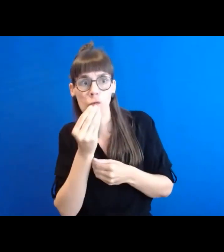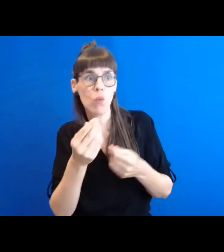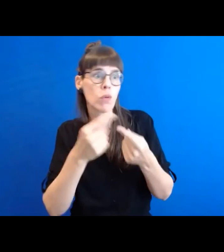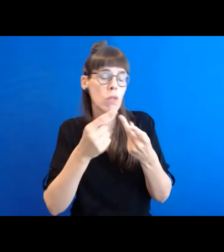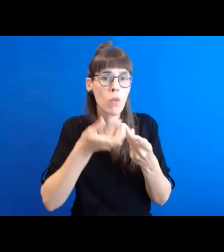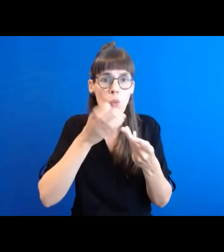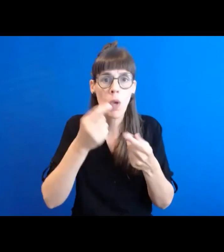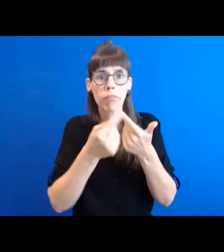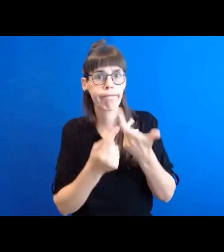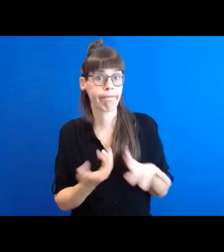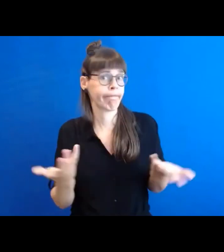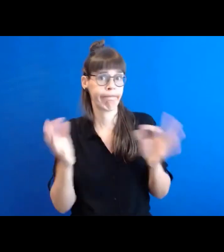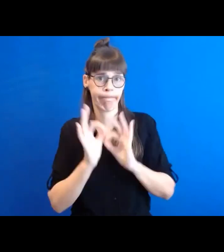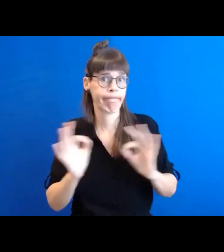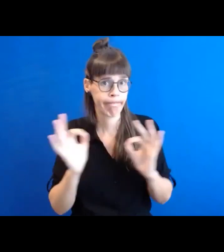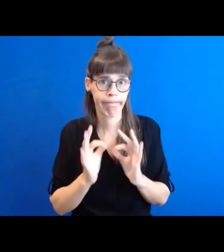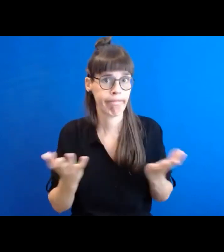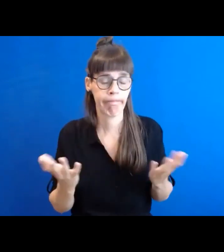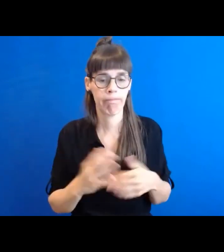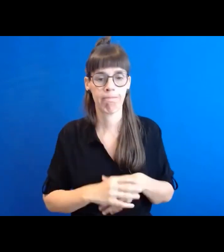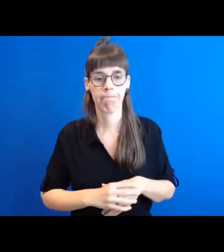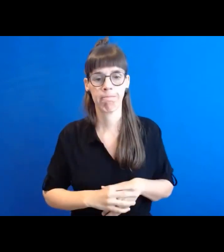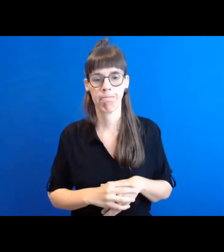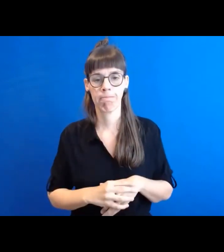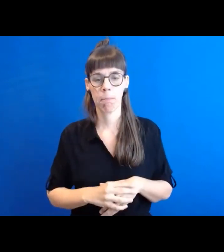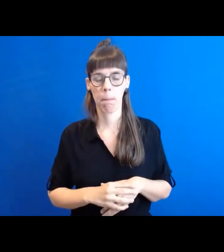So many people didn't have enough funds to cover their